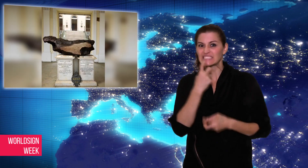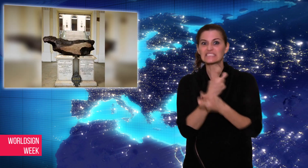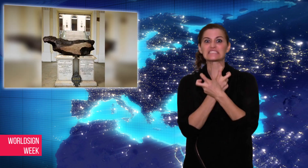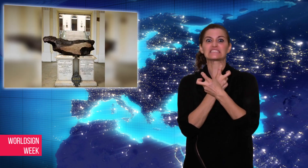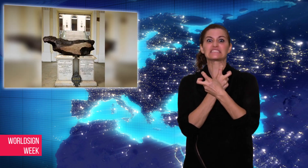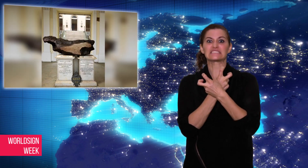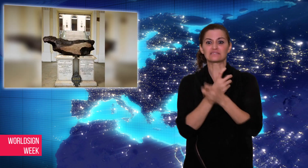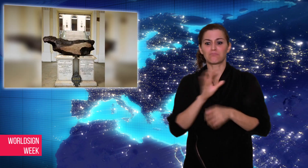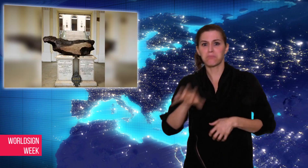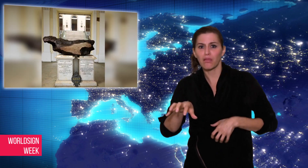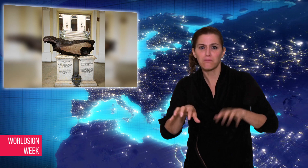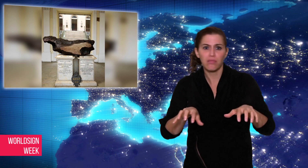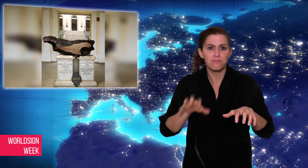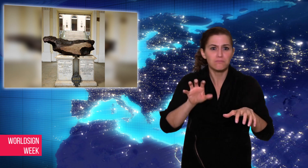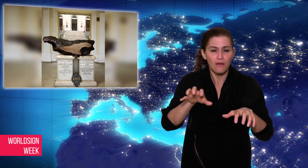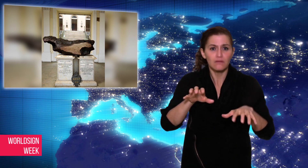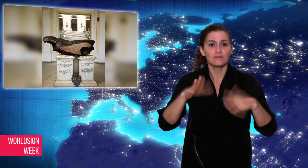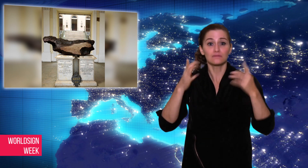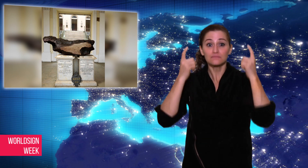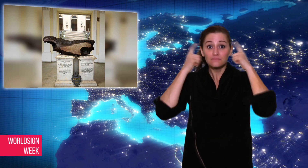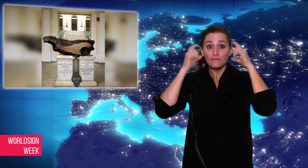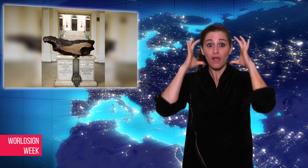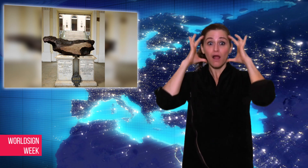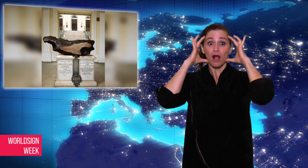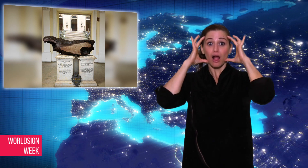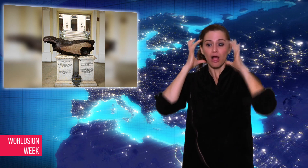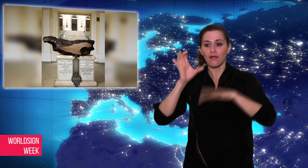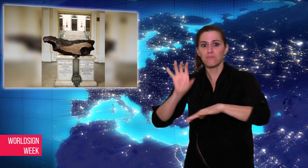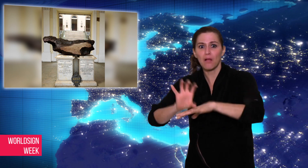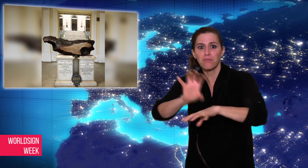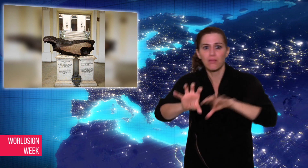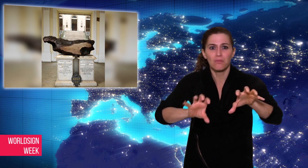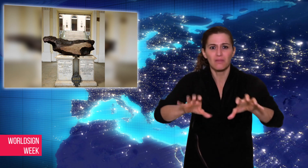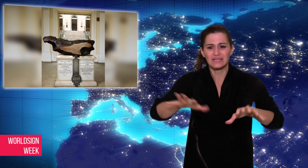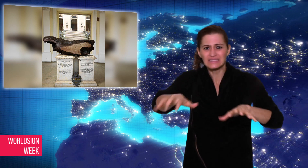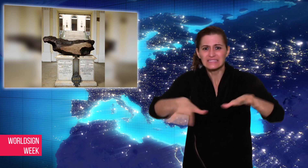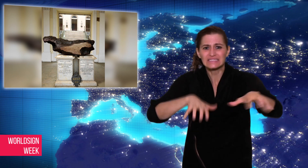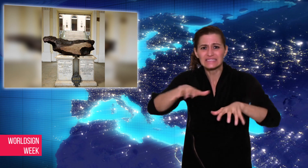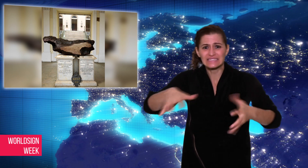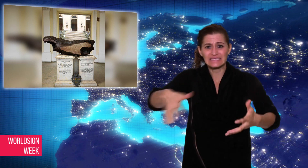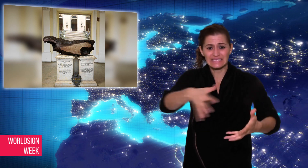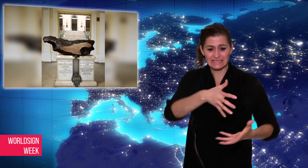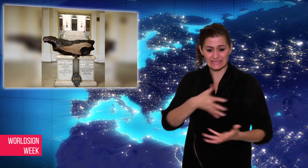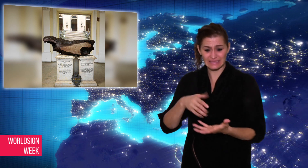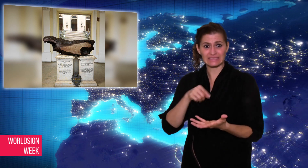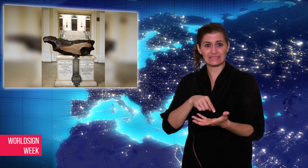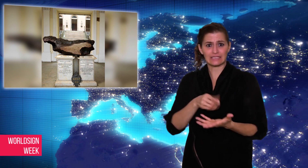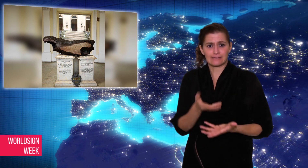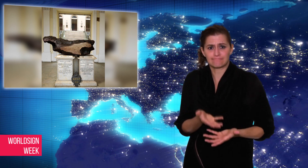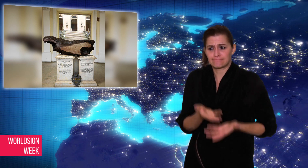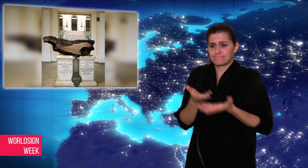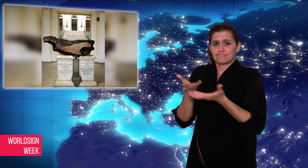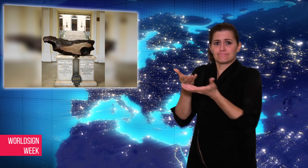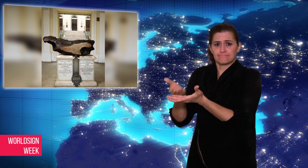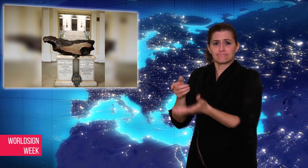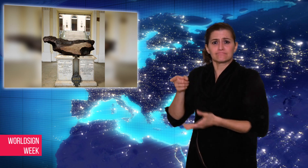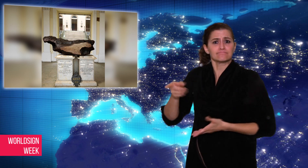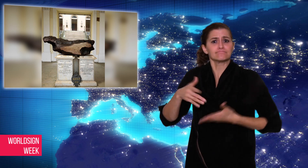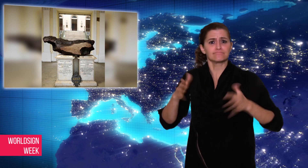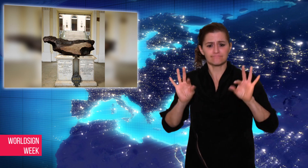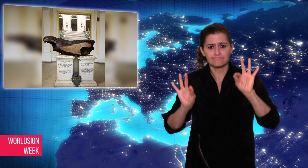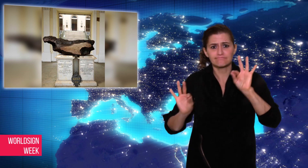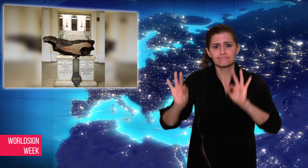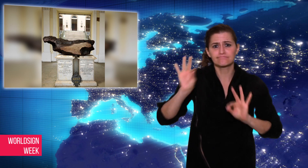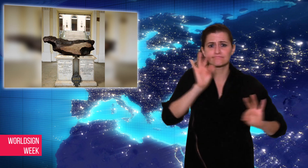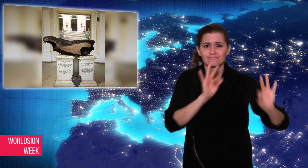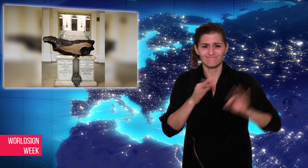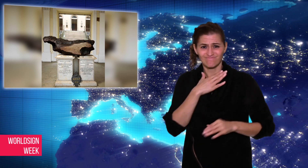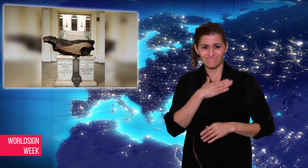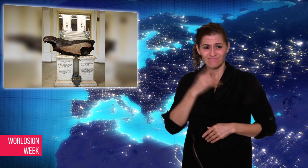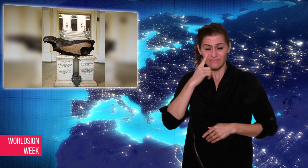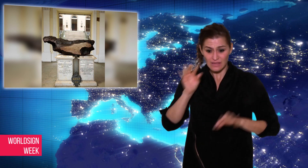identify them. They hope to salvage